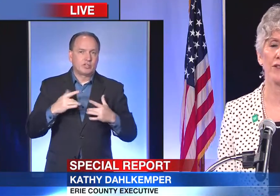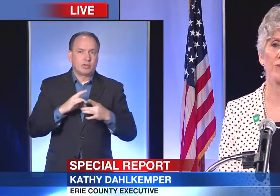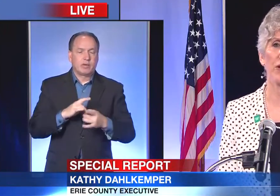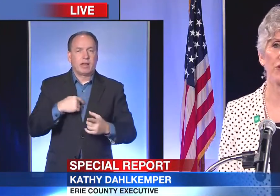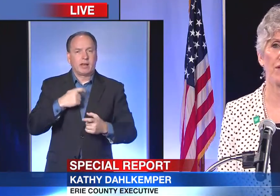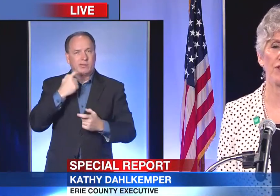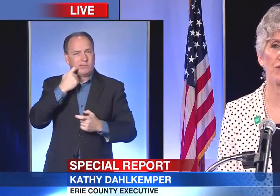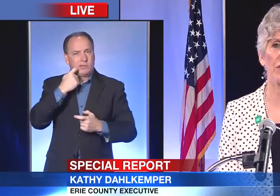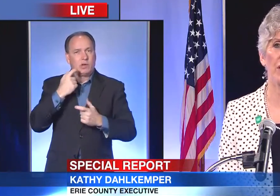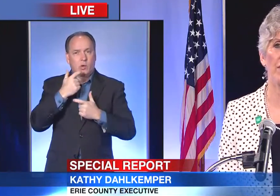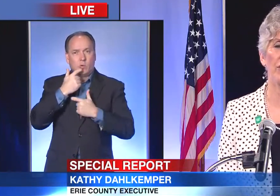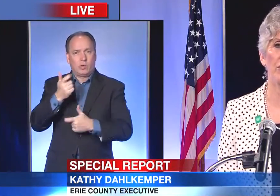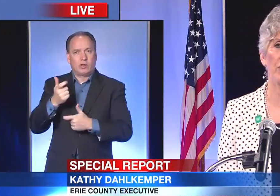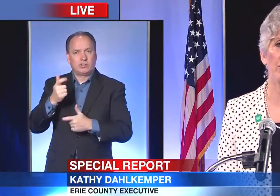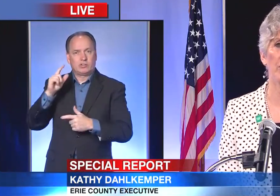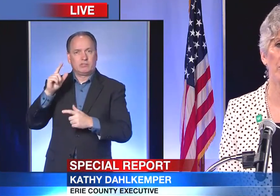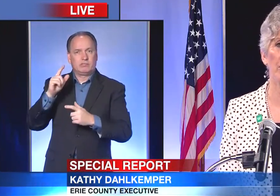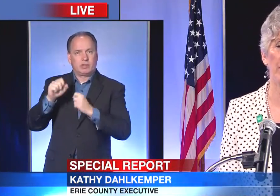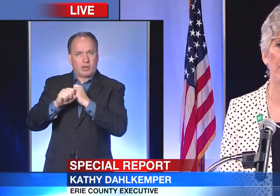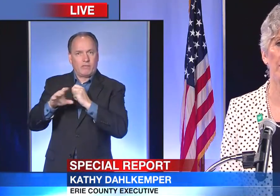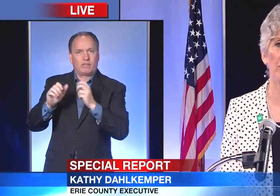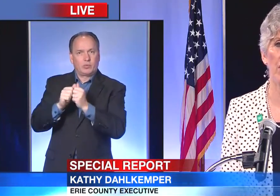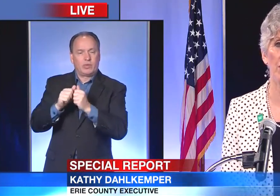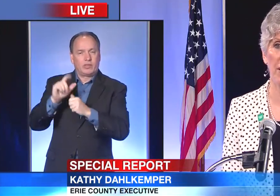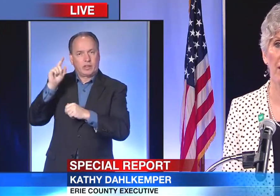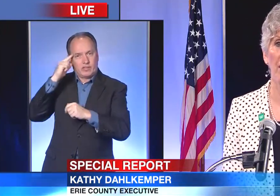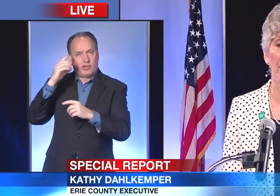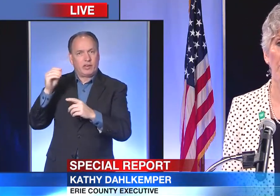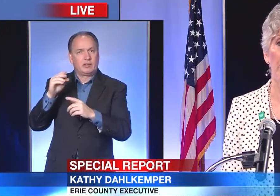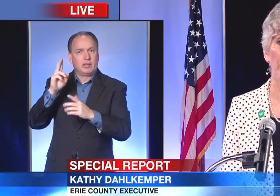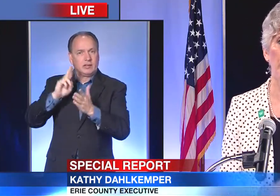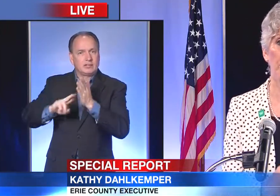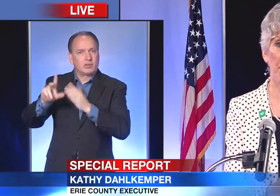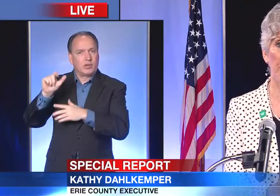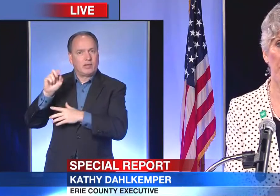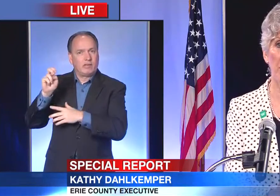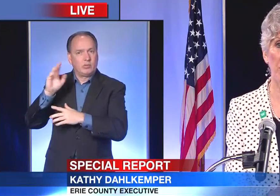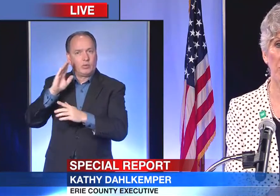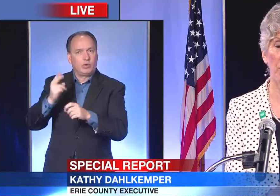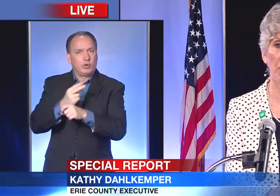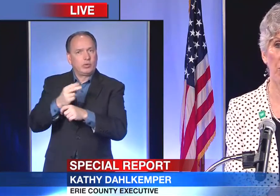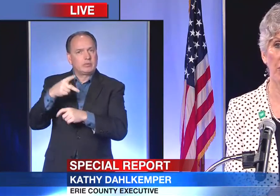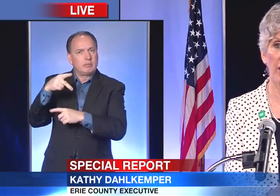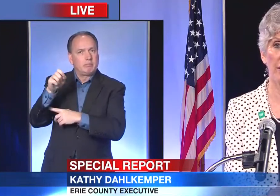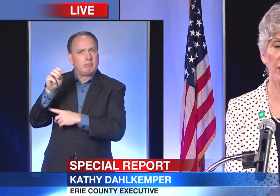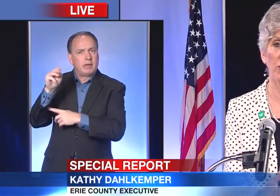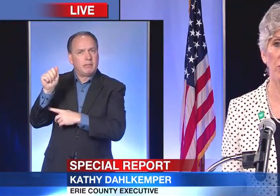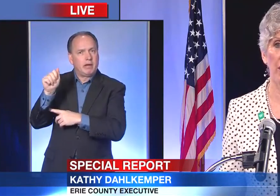CONCERN ABOUT. THERE WAS I JUST WATCHED THE PRESS CONFERENCE WITH THE GOVERNOR AND SECRETARY LEVINE.